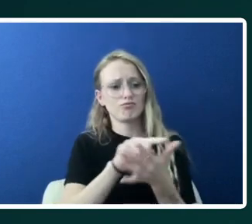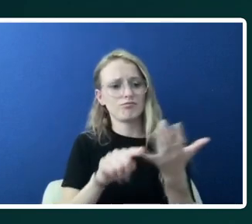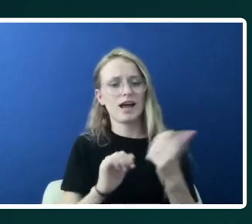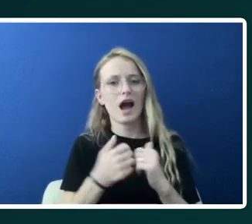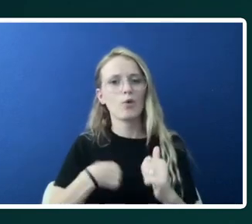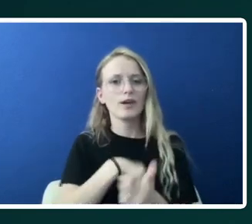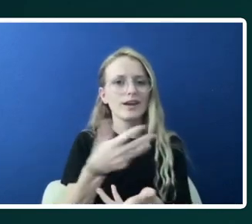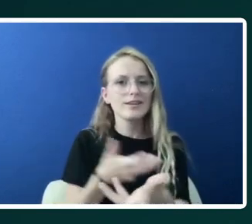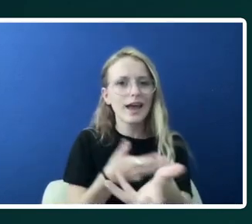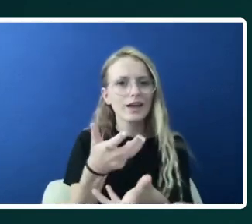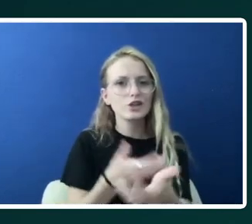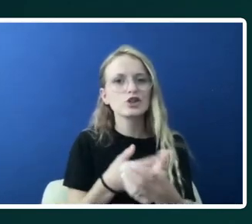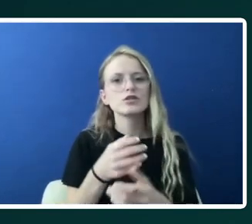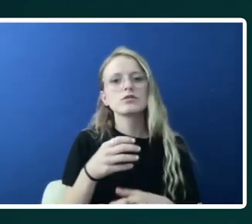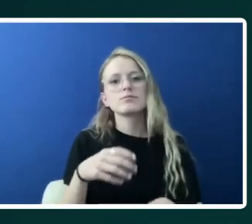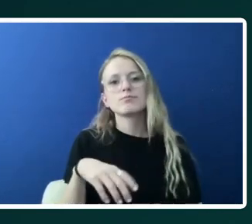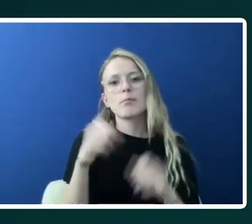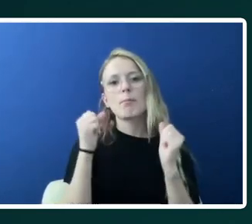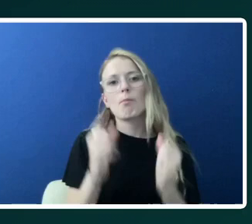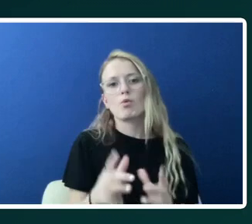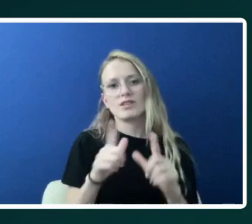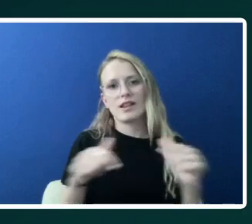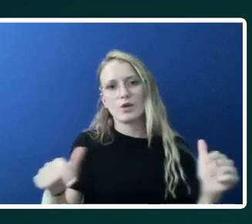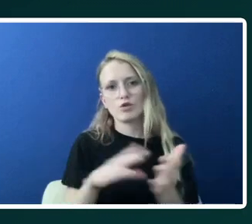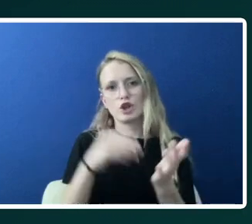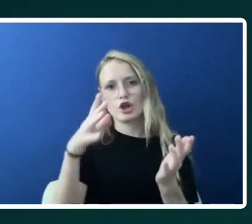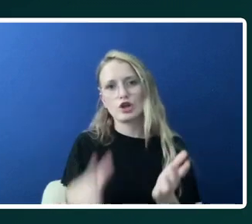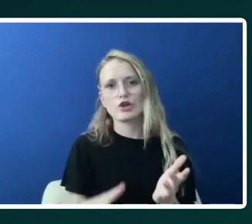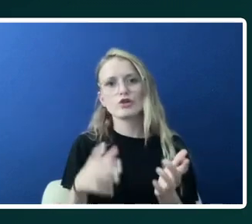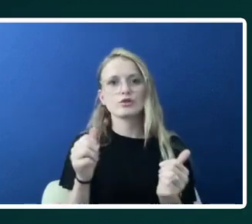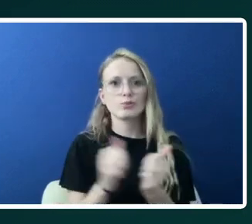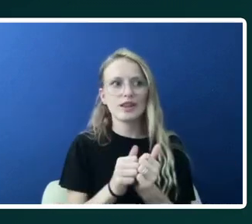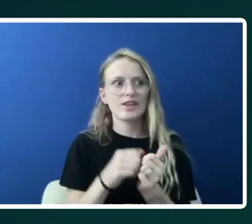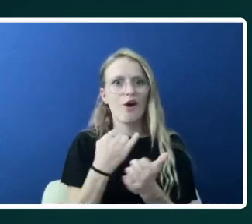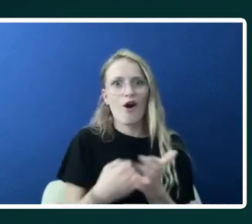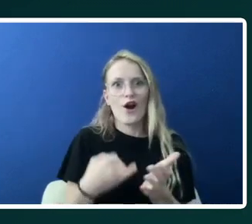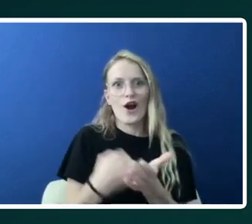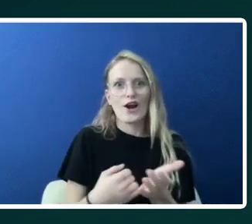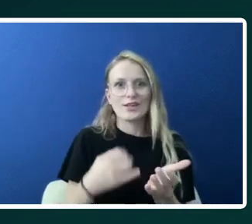encourage them to tap into their own stories, like many of you just did. Thank you.